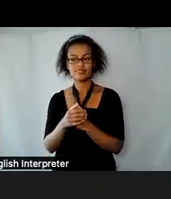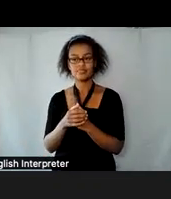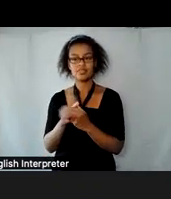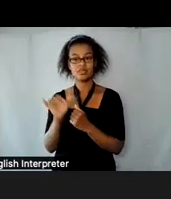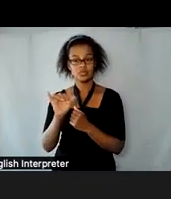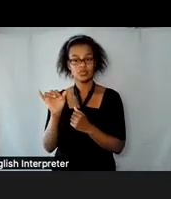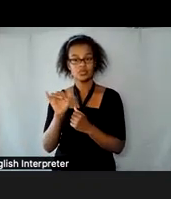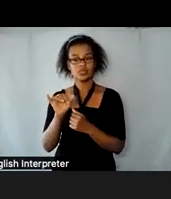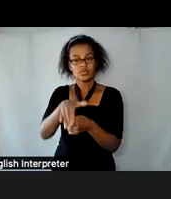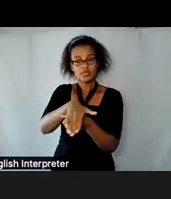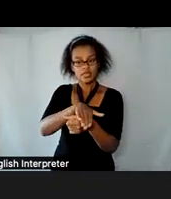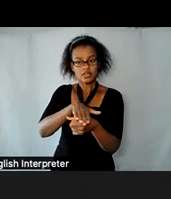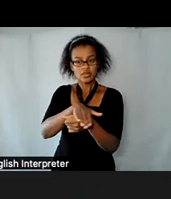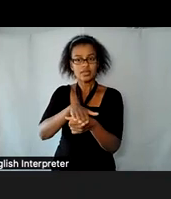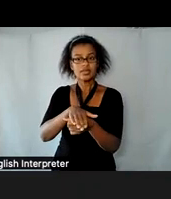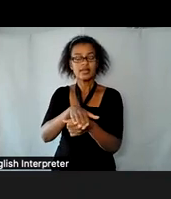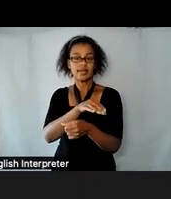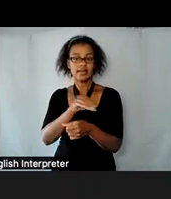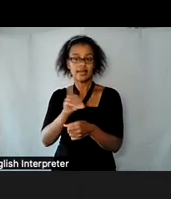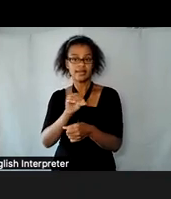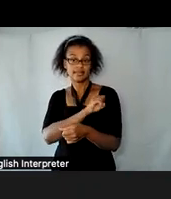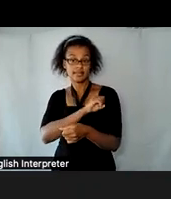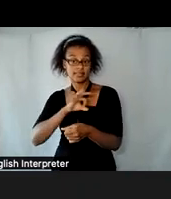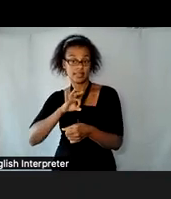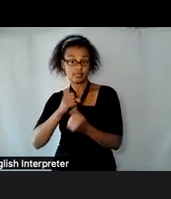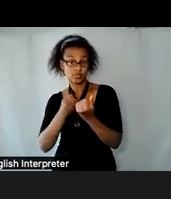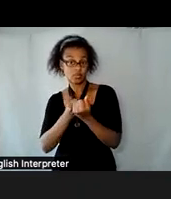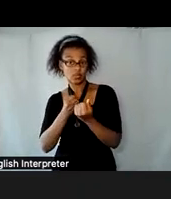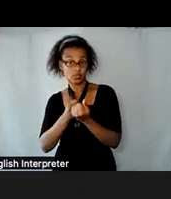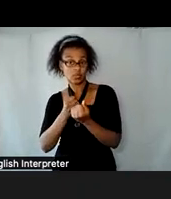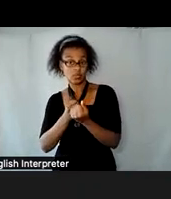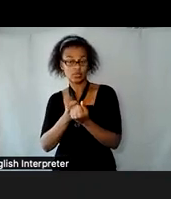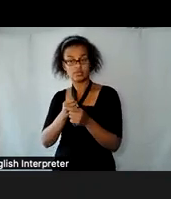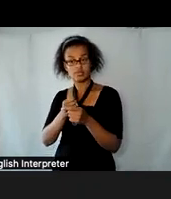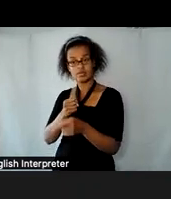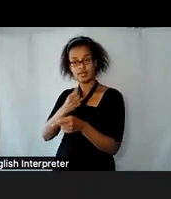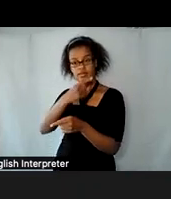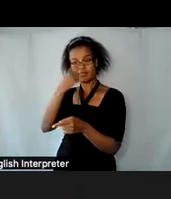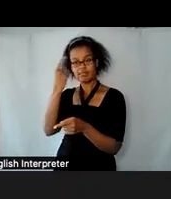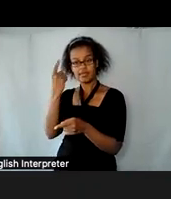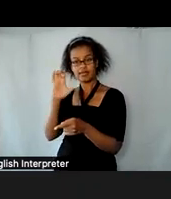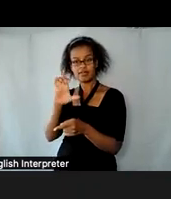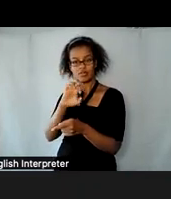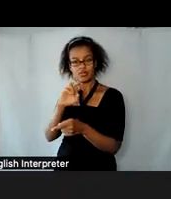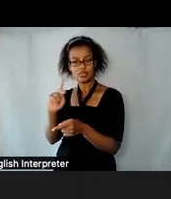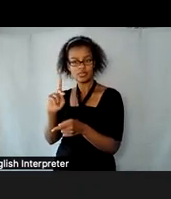and staff support at Black Creek Community Farm, if that's the location that you're applying